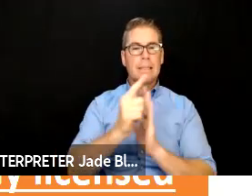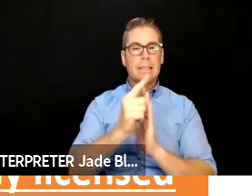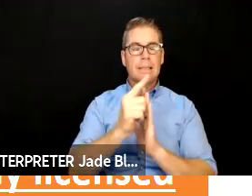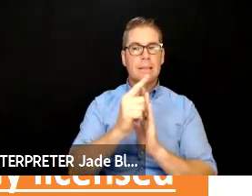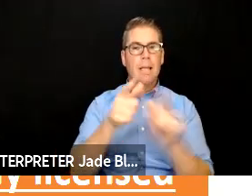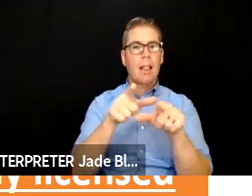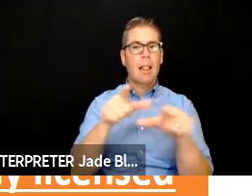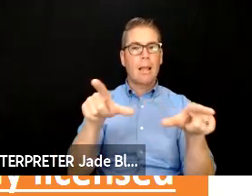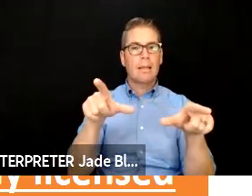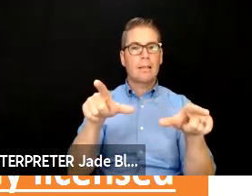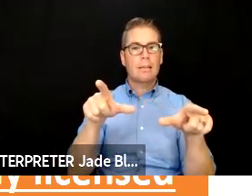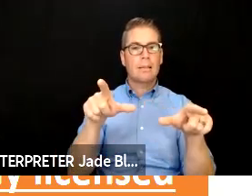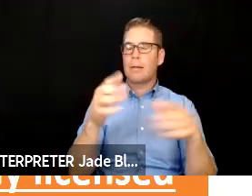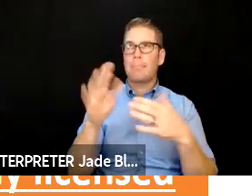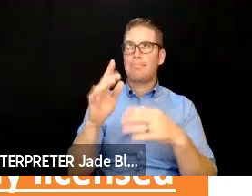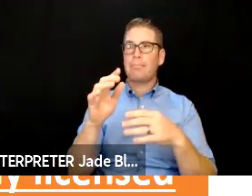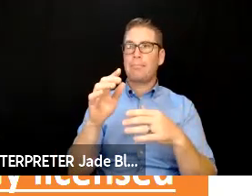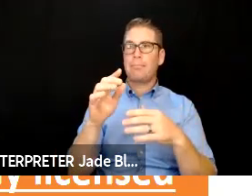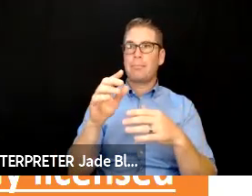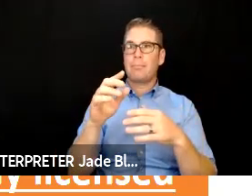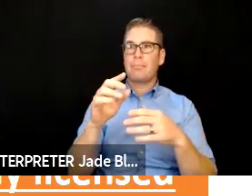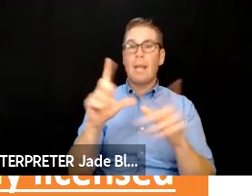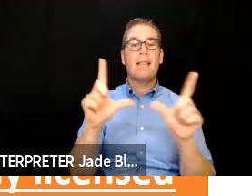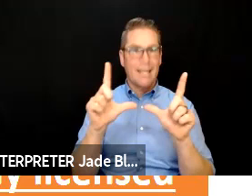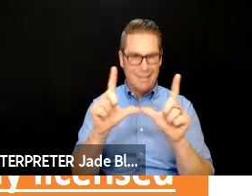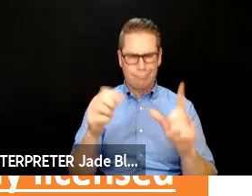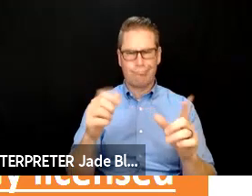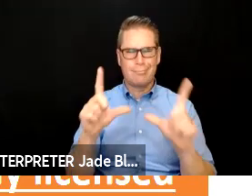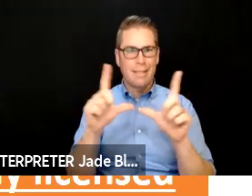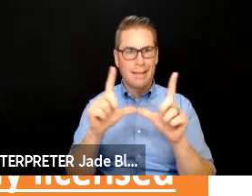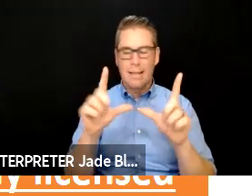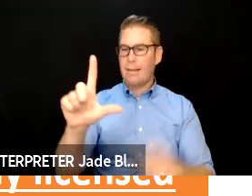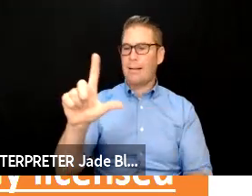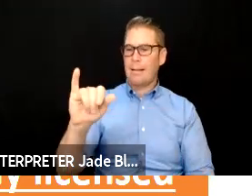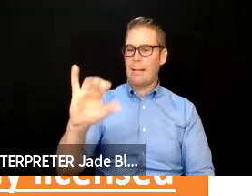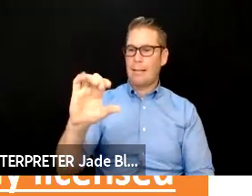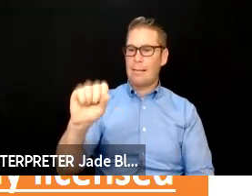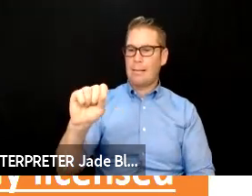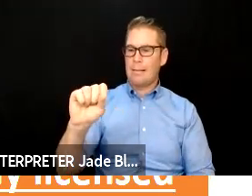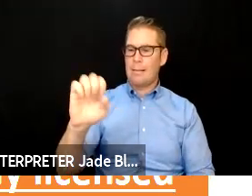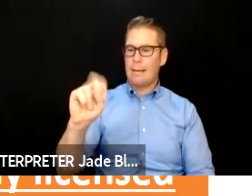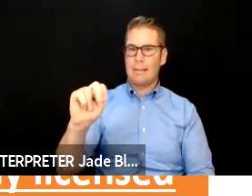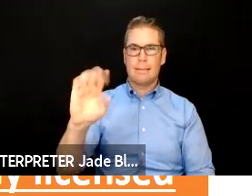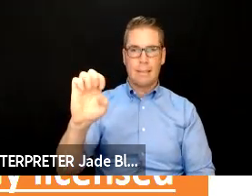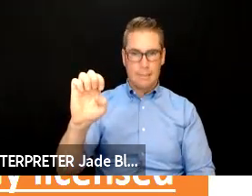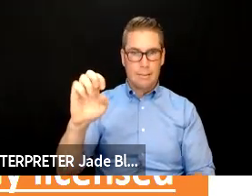Sally Potter: We're going to talk more specifically about exactly what open means and what you can do with that and how you know something's open